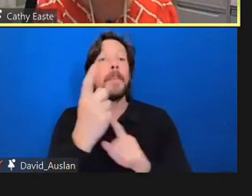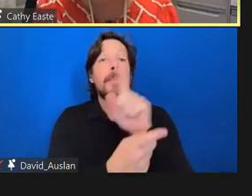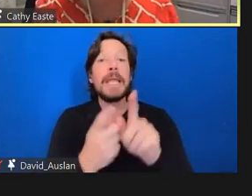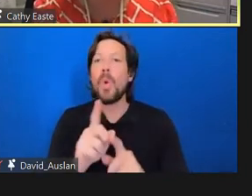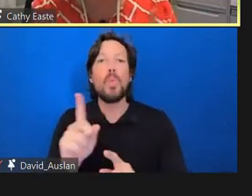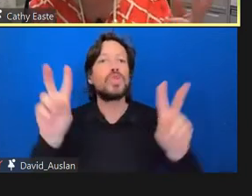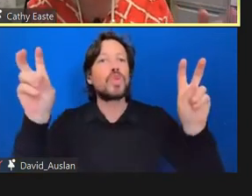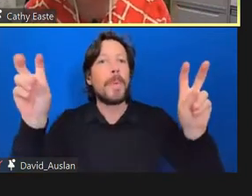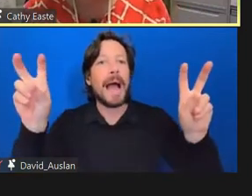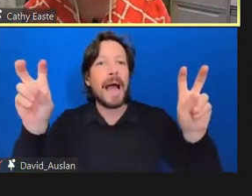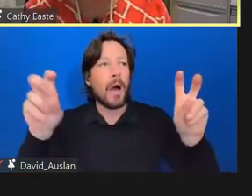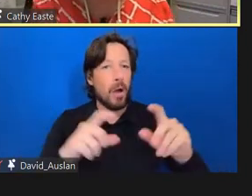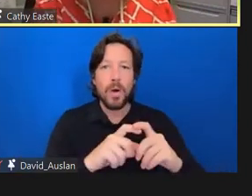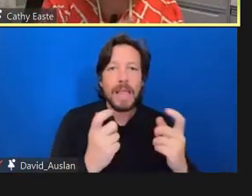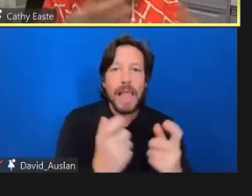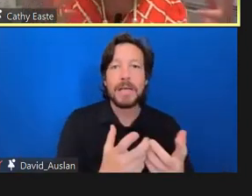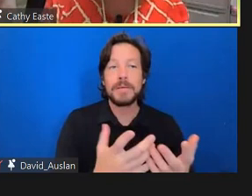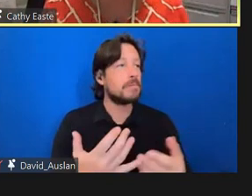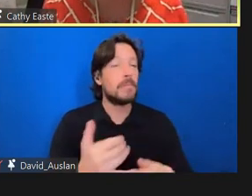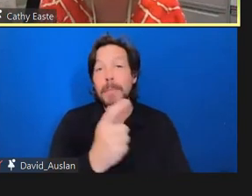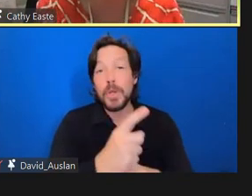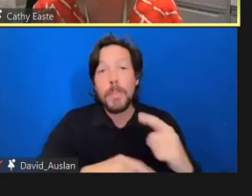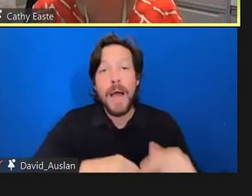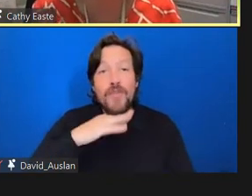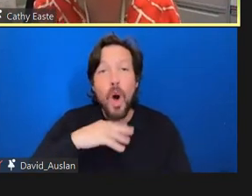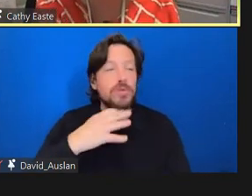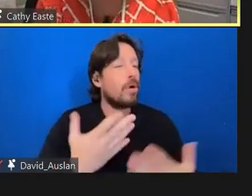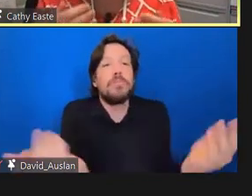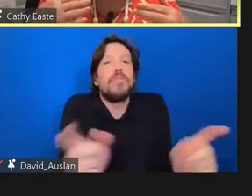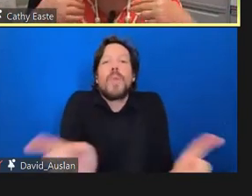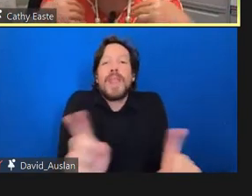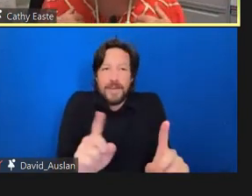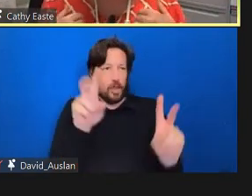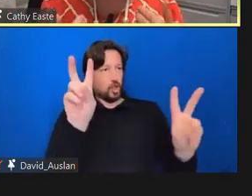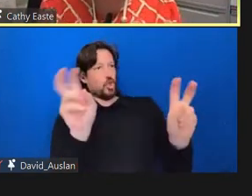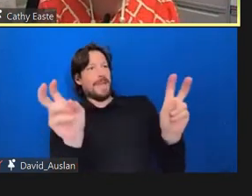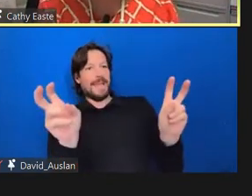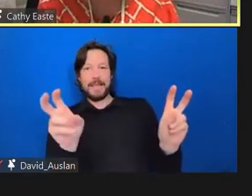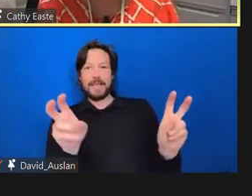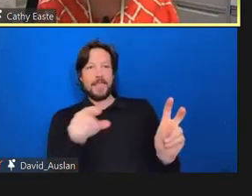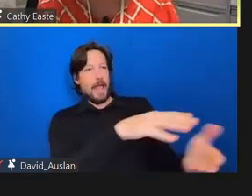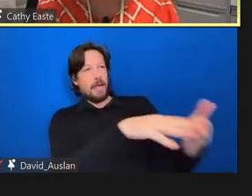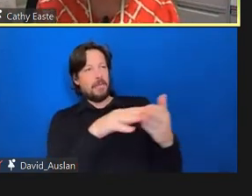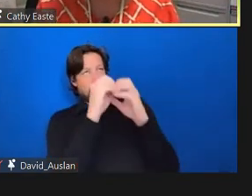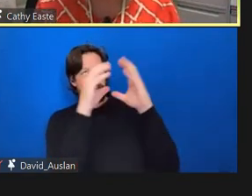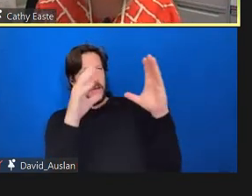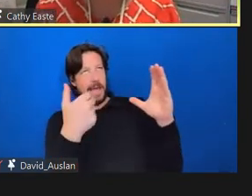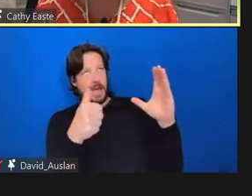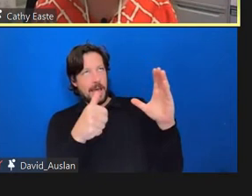We're talking about frogs. What are we talking about that helps me to determine how to fill